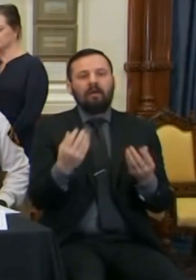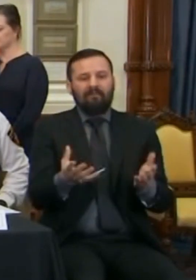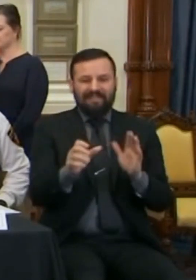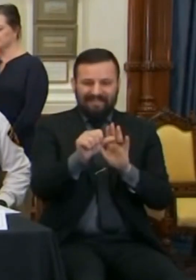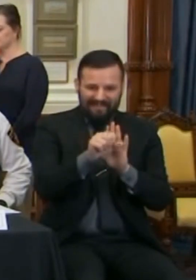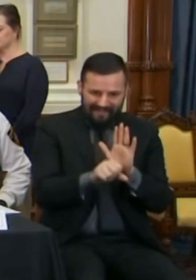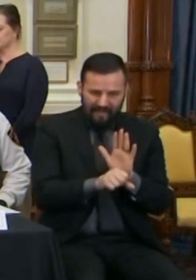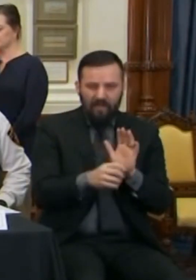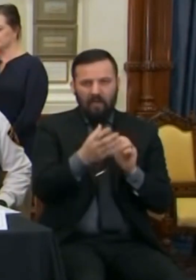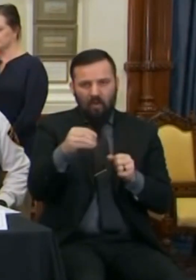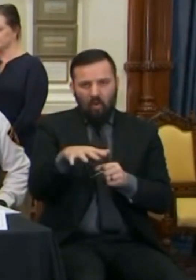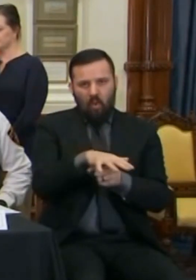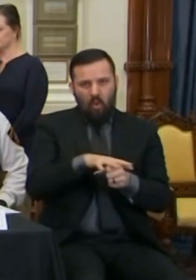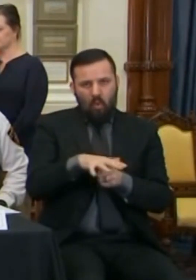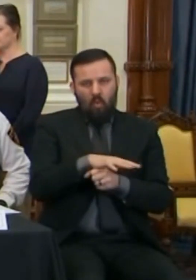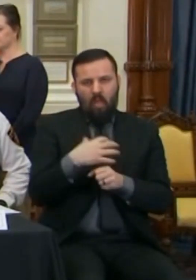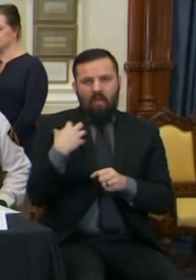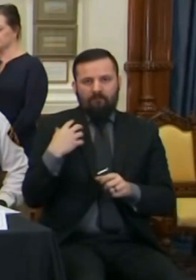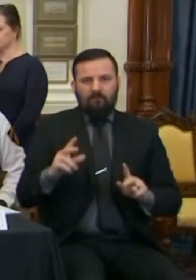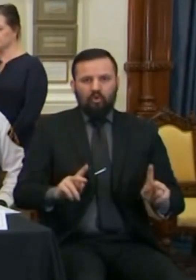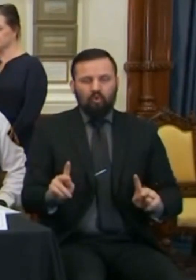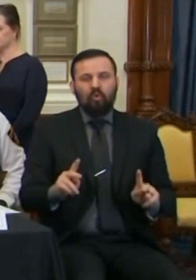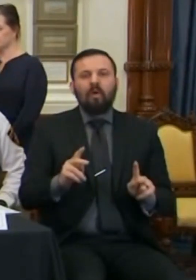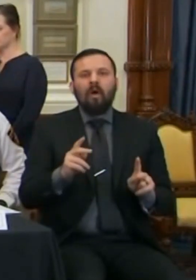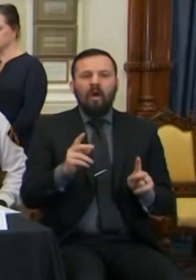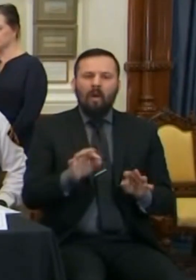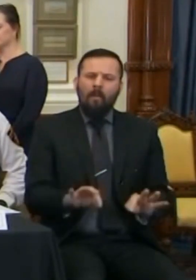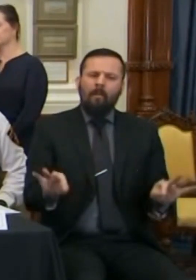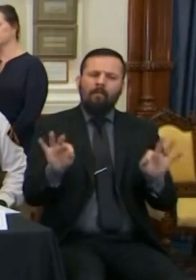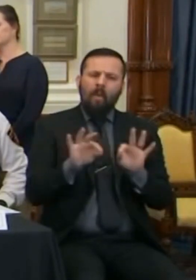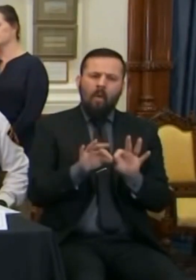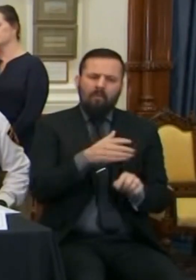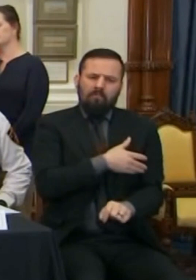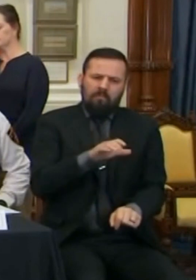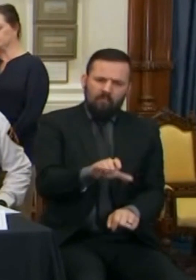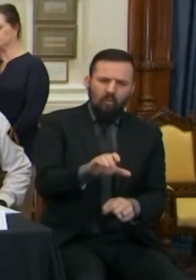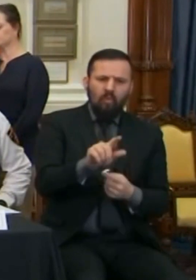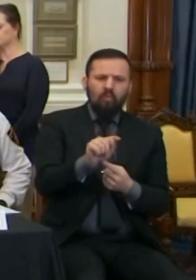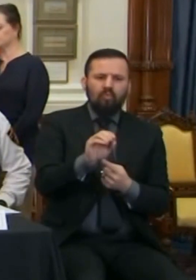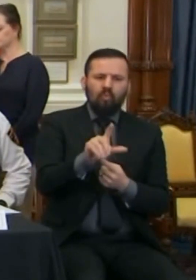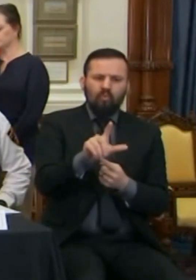and local officials important tools to ensure that we're going to be able to